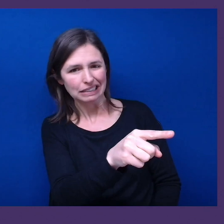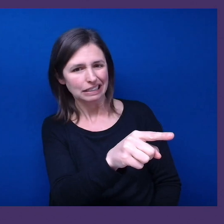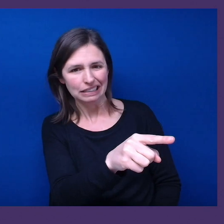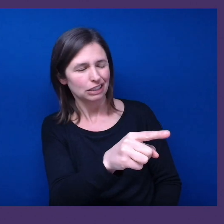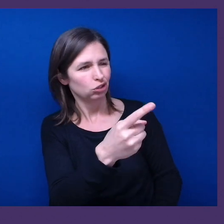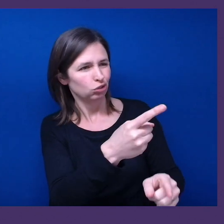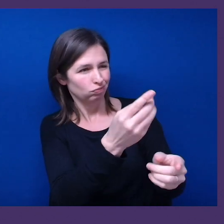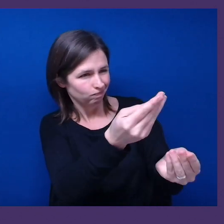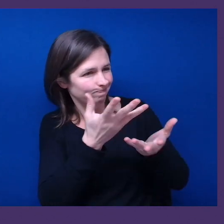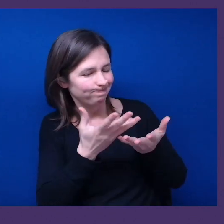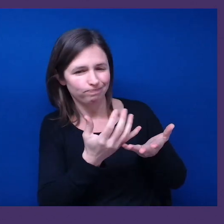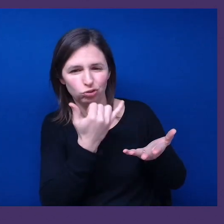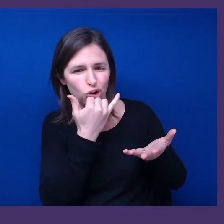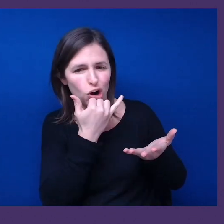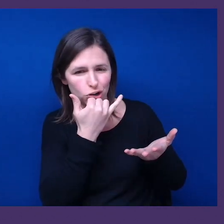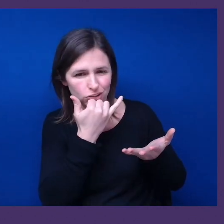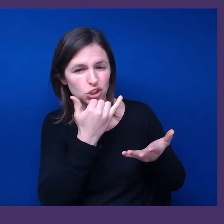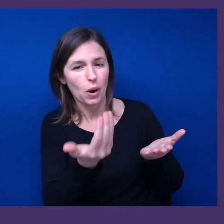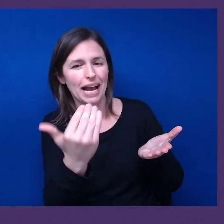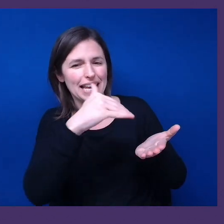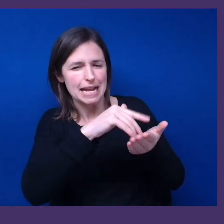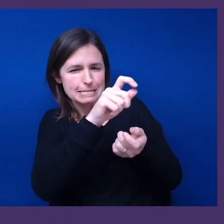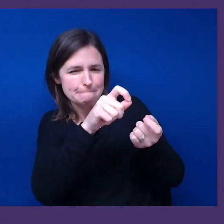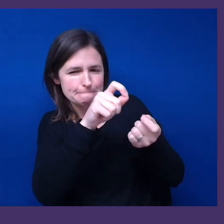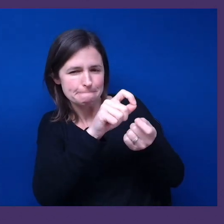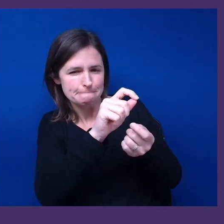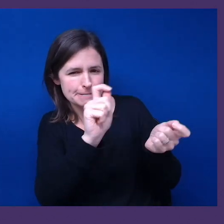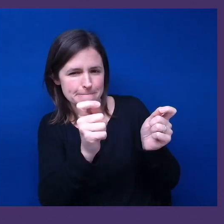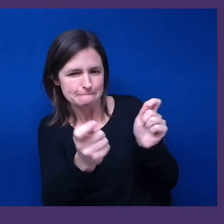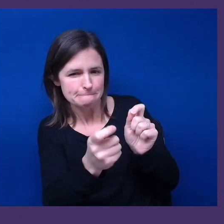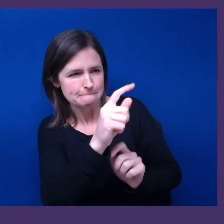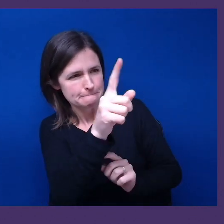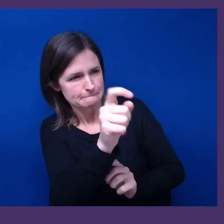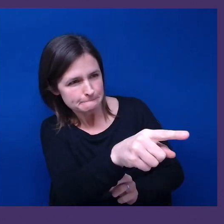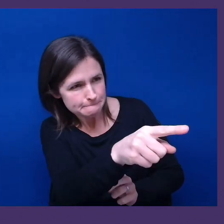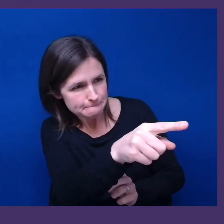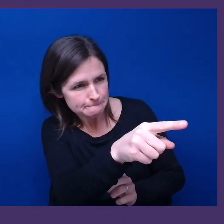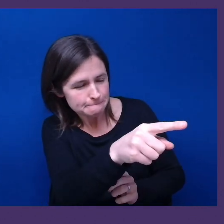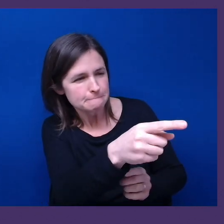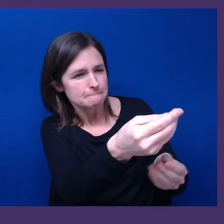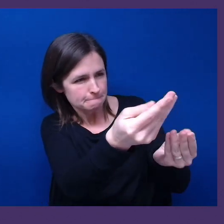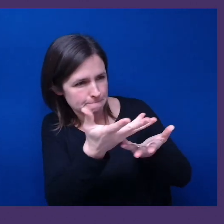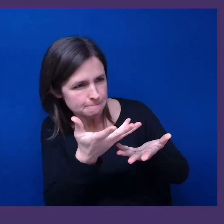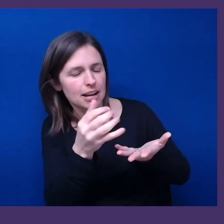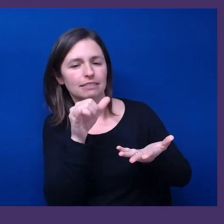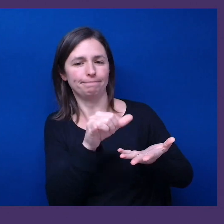It's important to remember it's very common not to get the perfect answer on the first try and have to iterate.